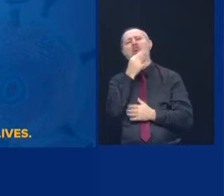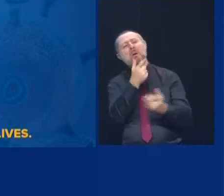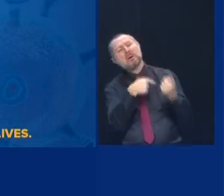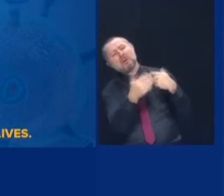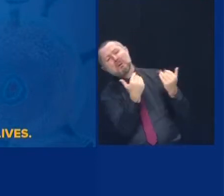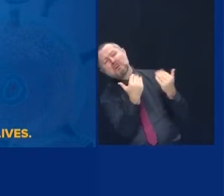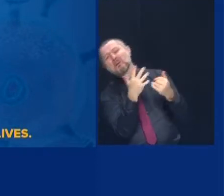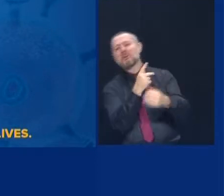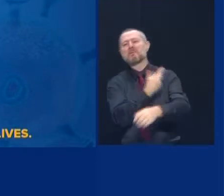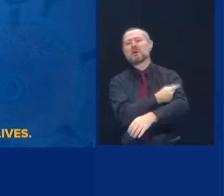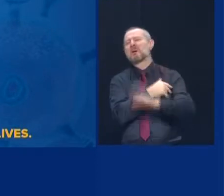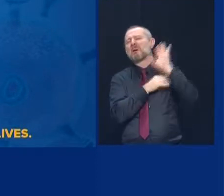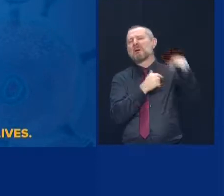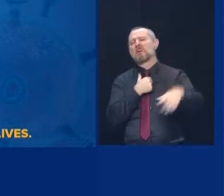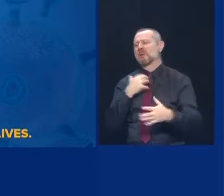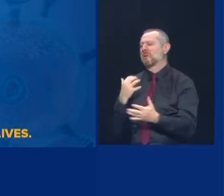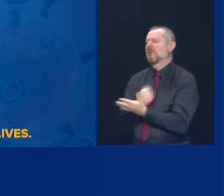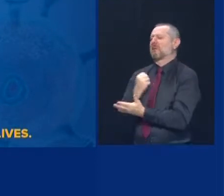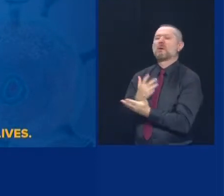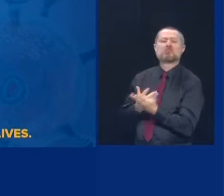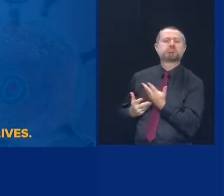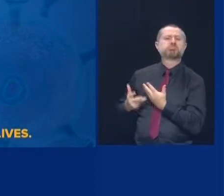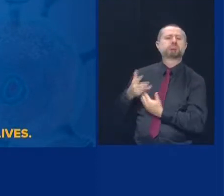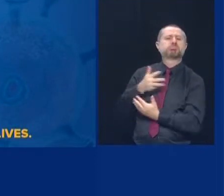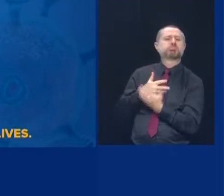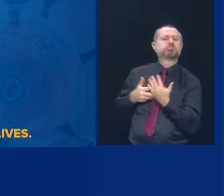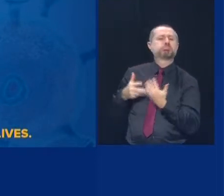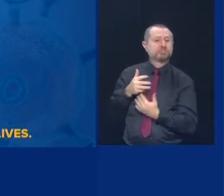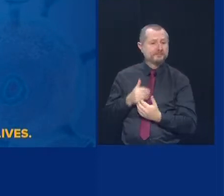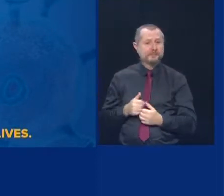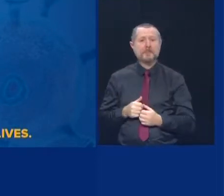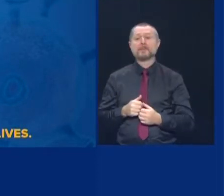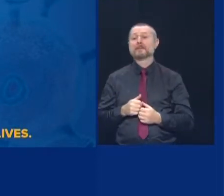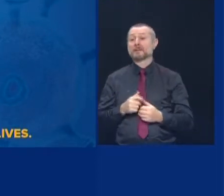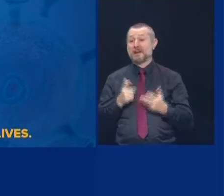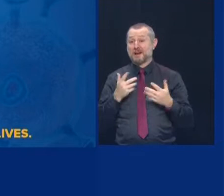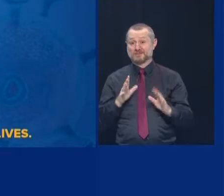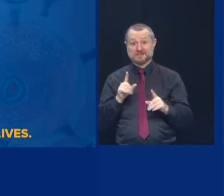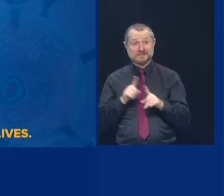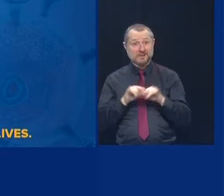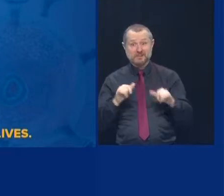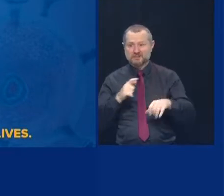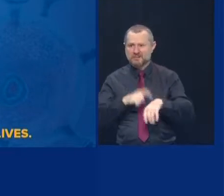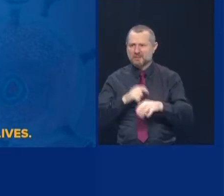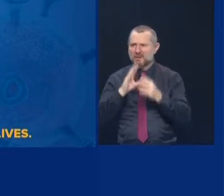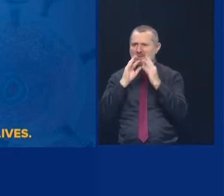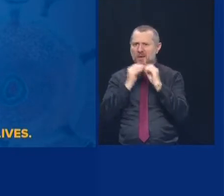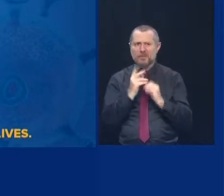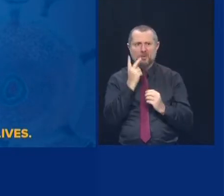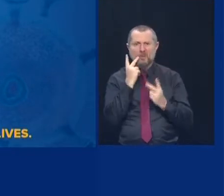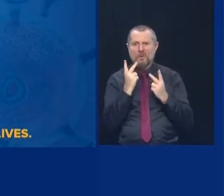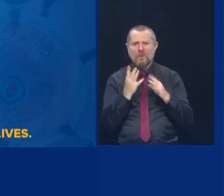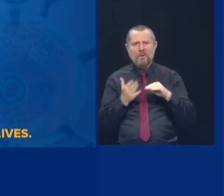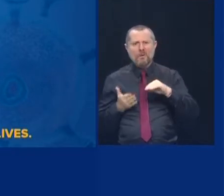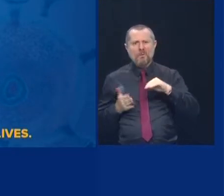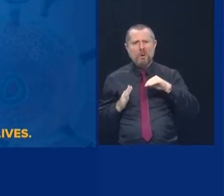SEIZE ANYTHING YOU CAN AS A RATION RATIONALIZATION. THERE'S A VACCINE, WE'RE GOING TO GET IT IN A FEW WEEKS, I DON'T HAVE TO WORRY ABOUT IT.